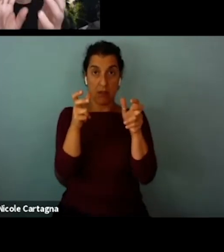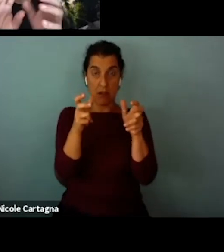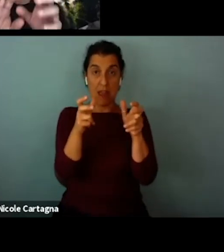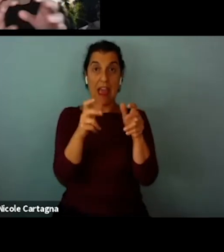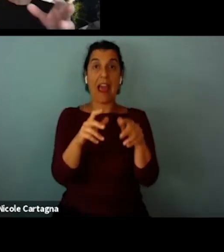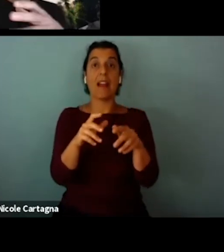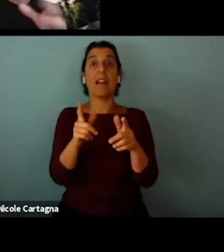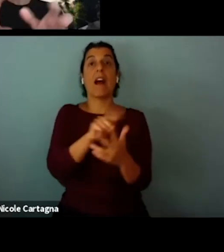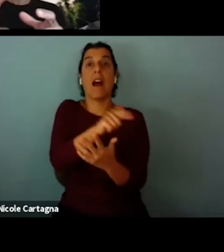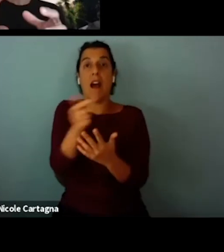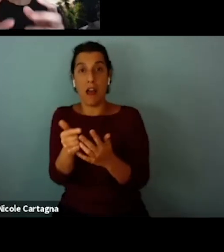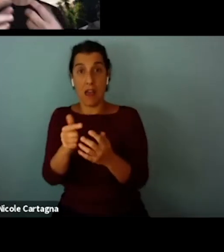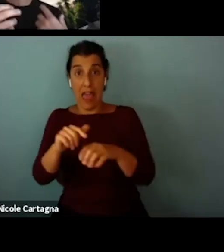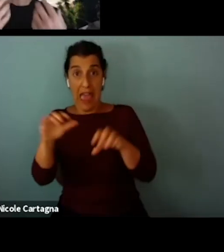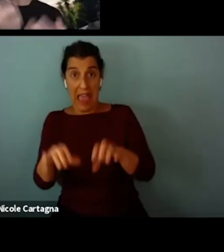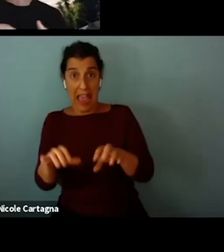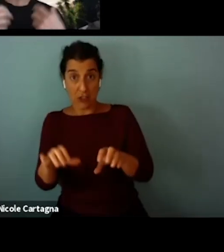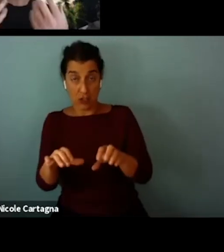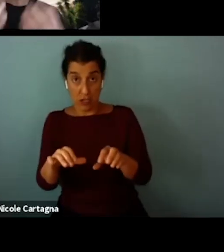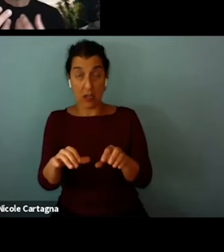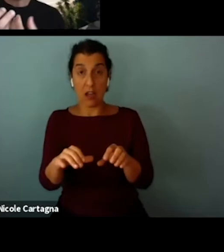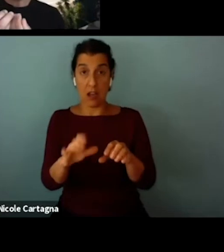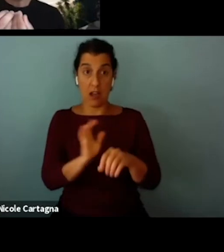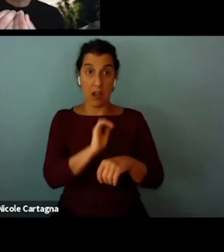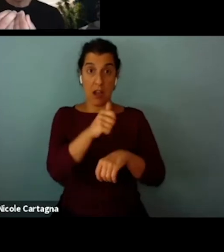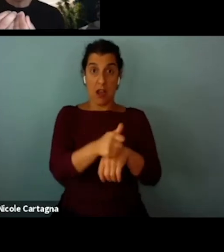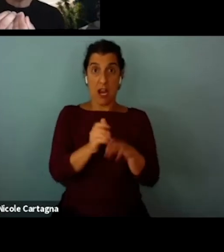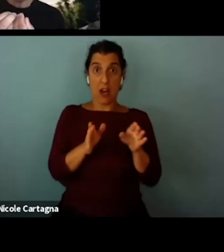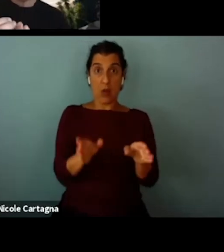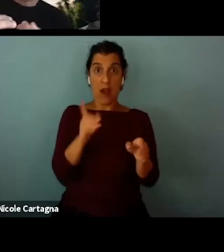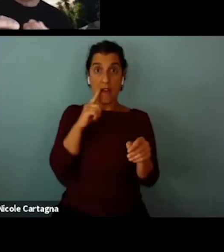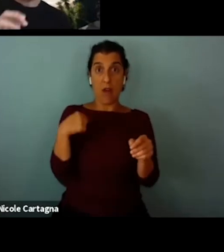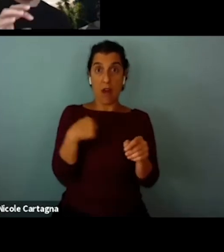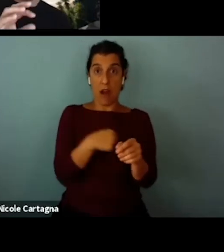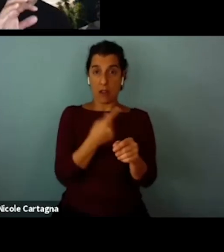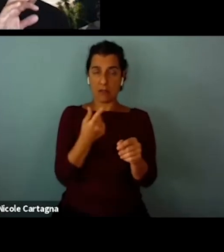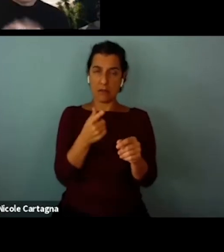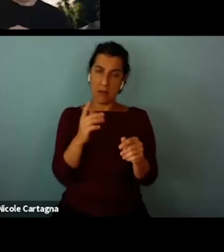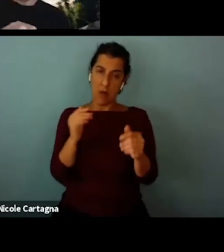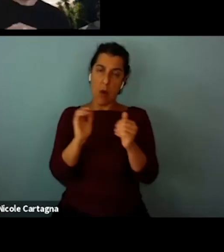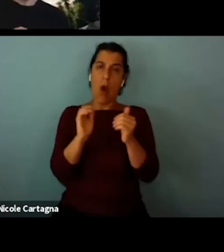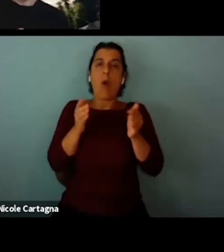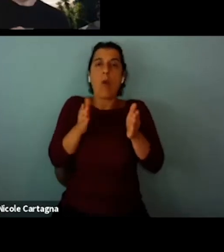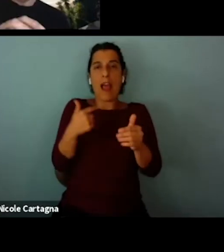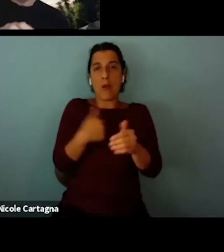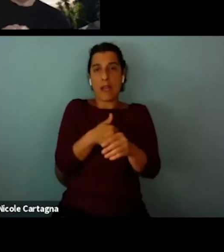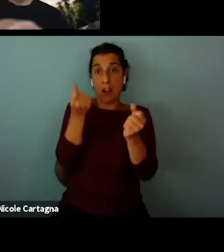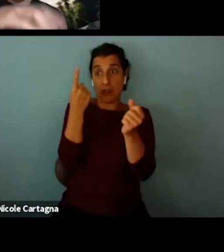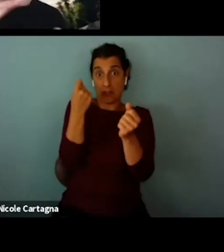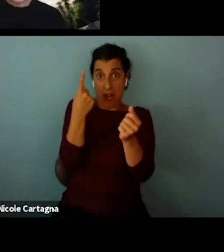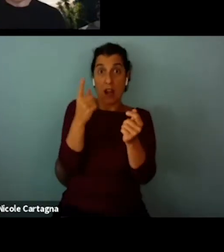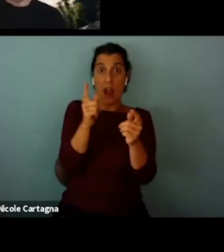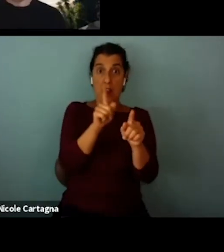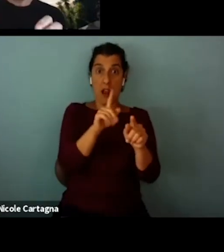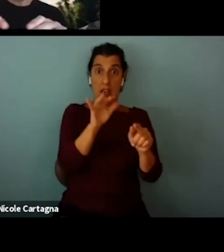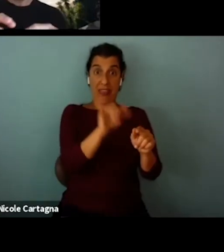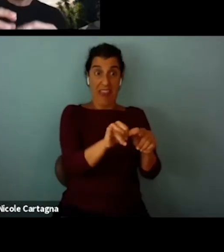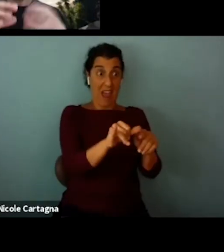and but put in a way in which we can kind of understand them and map them to language so